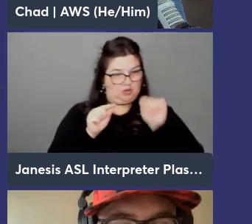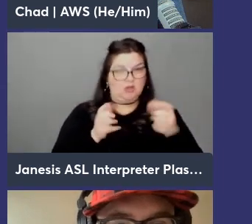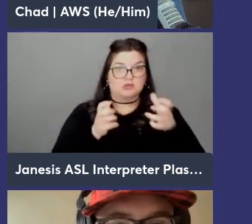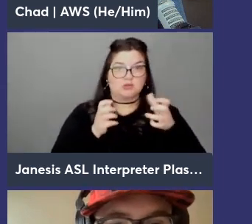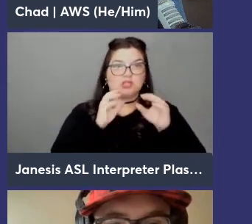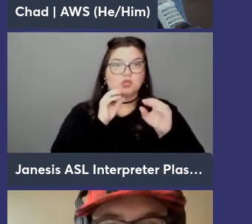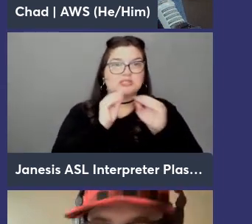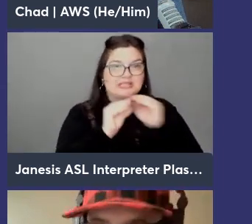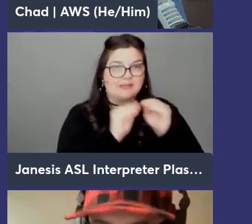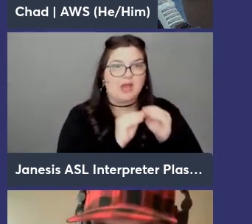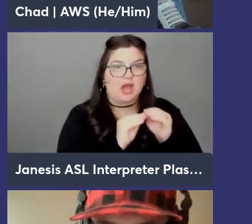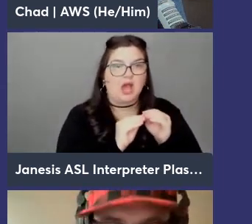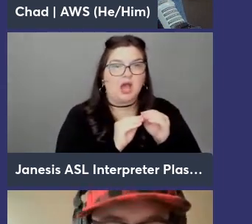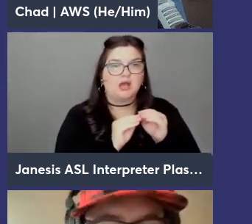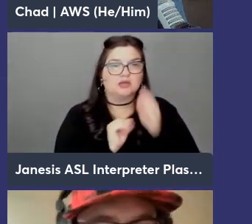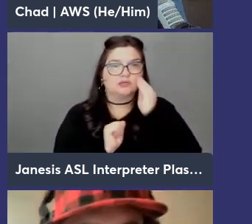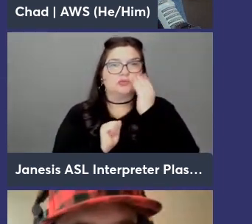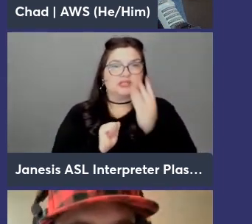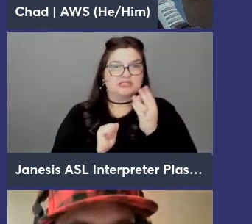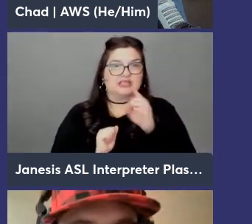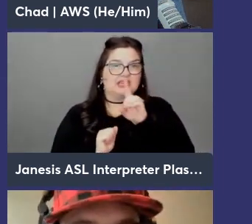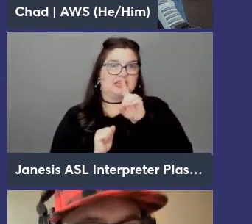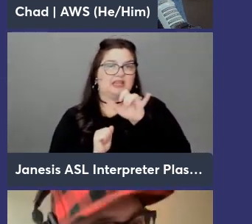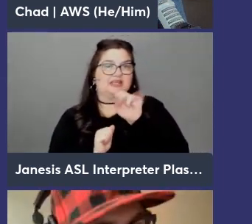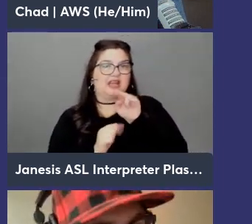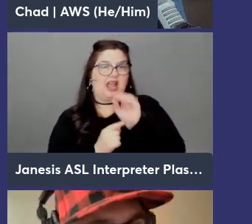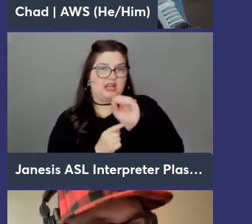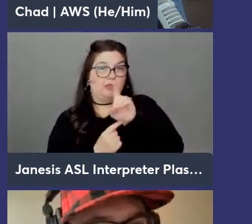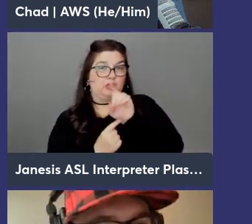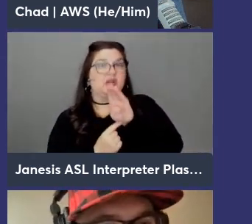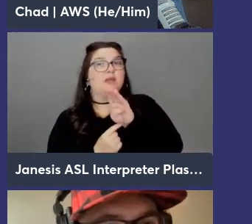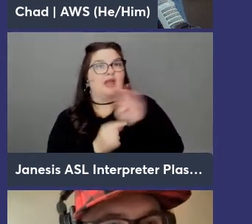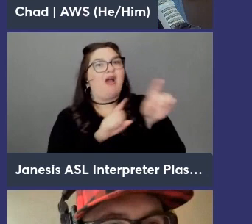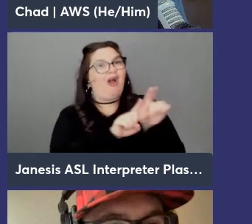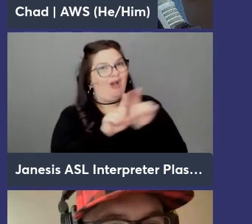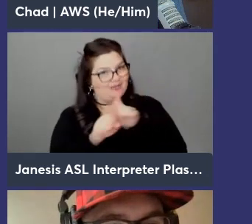by the way you can see that DynamoDB is also failing over here. Yeah.